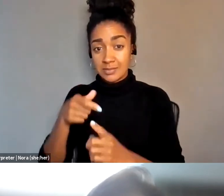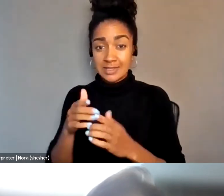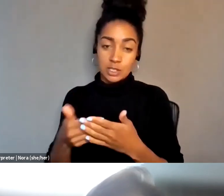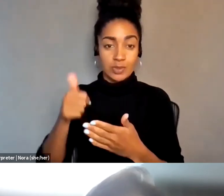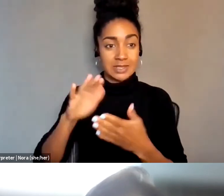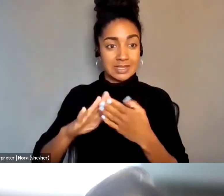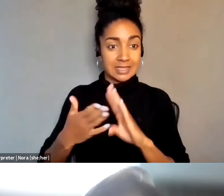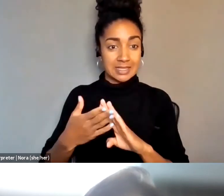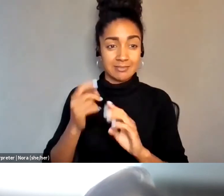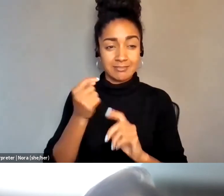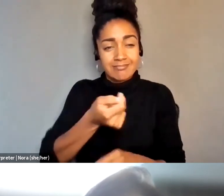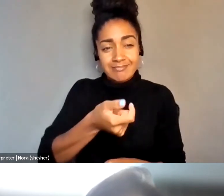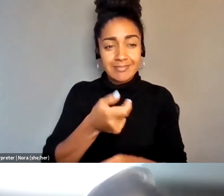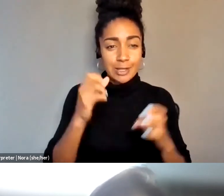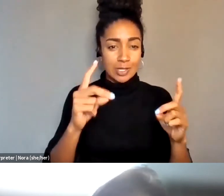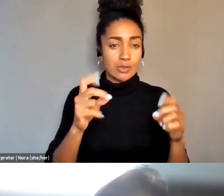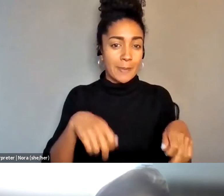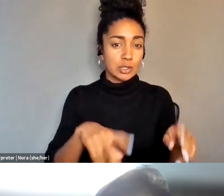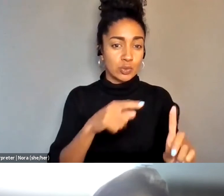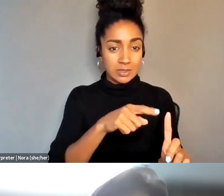Most of the people in Tra Cu are farmers, including my parents.